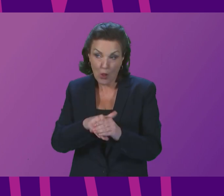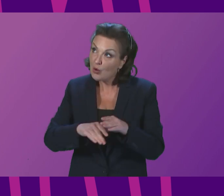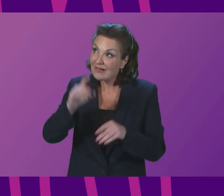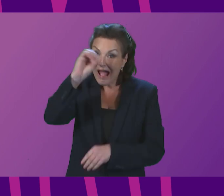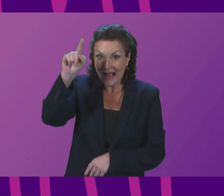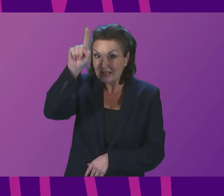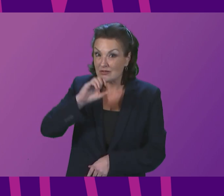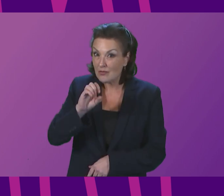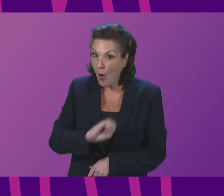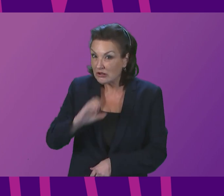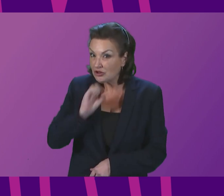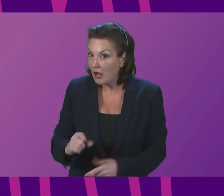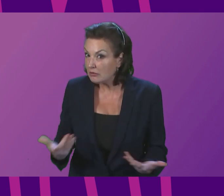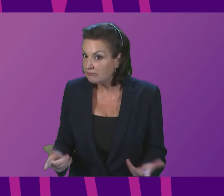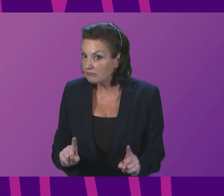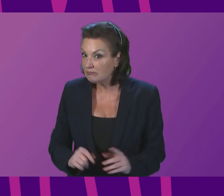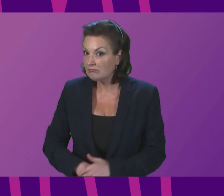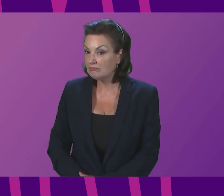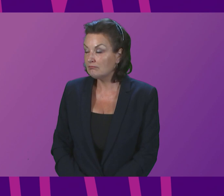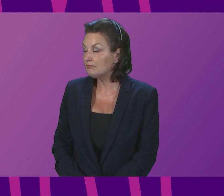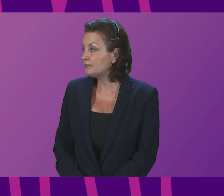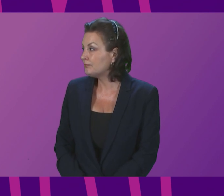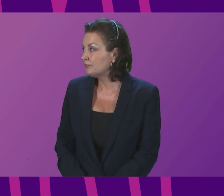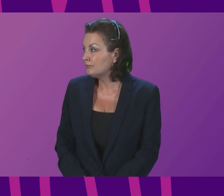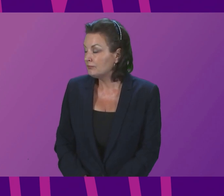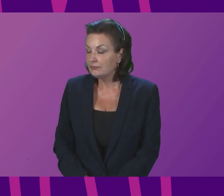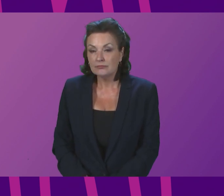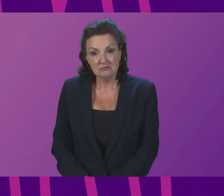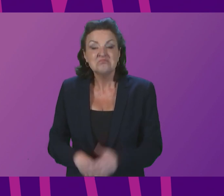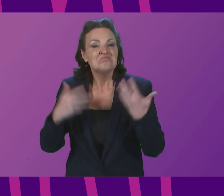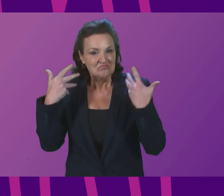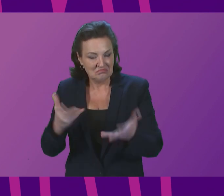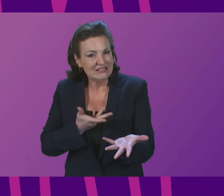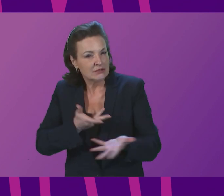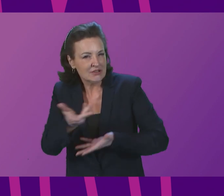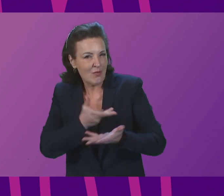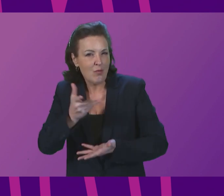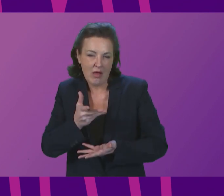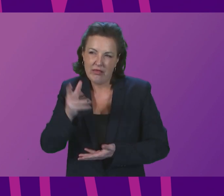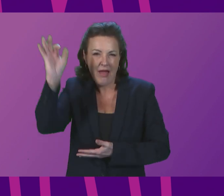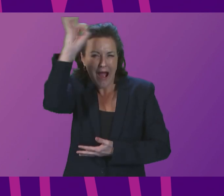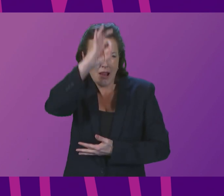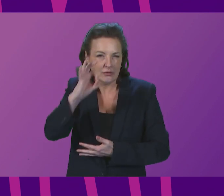We have been discussing with the island authorities for some time the interisland ferry services, and we will continue to do that.